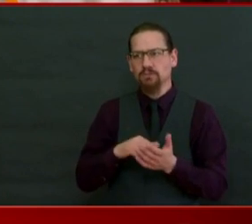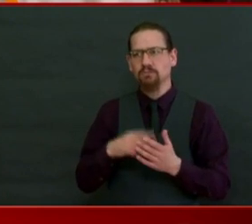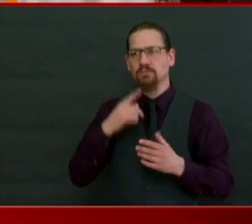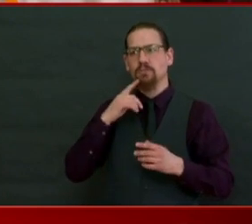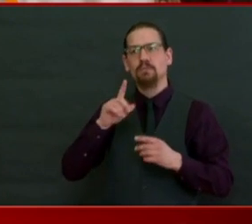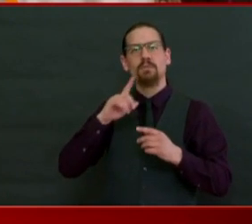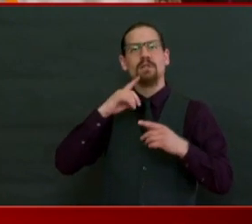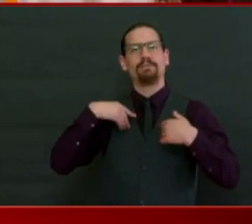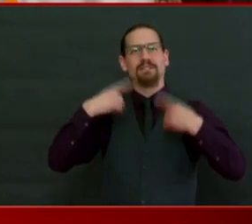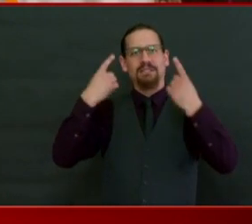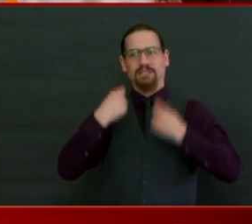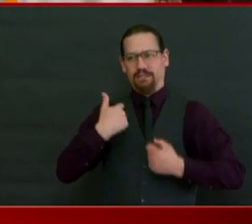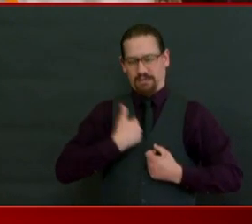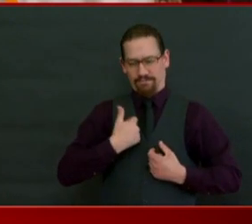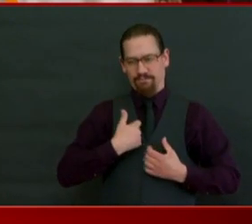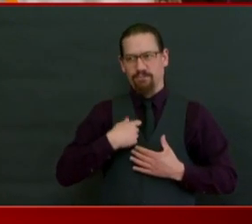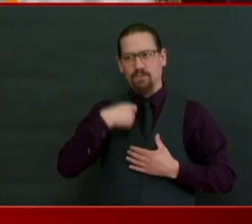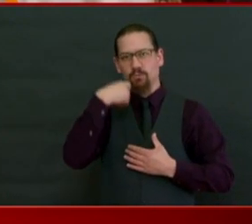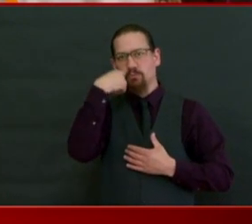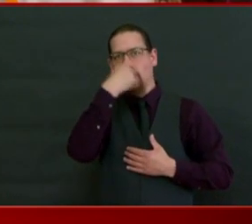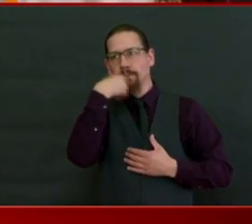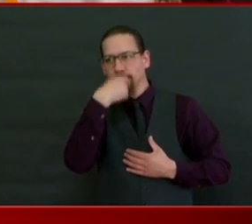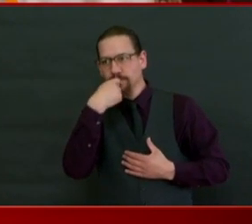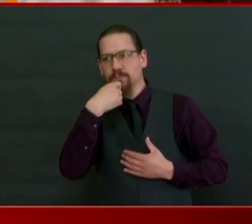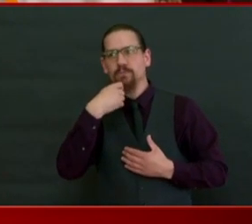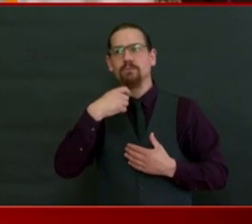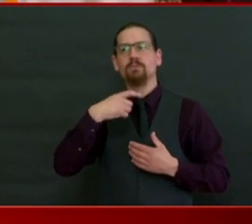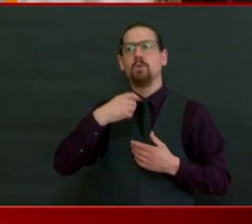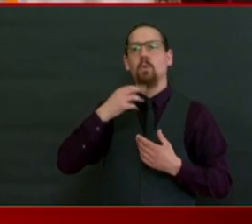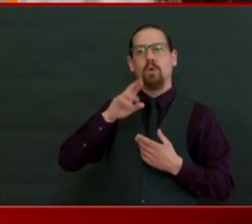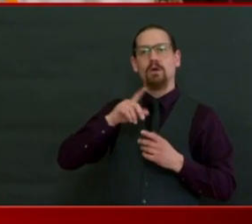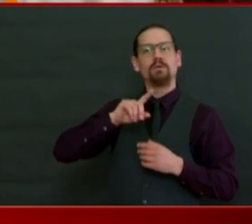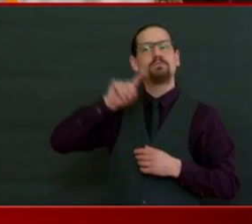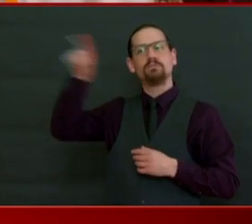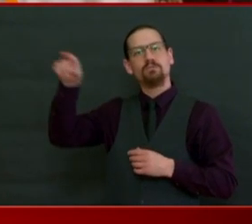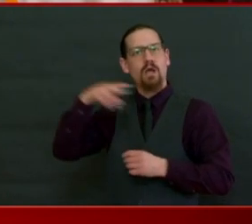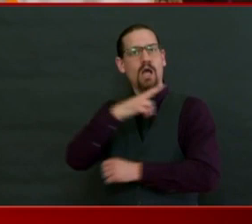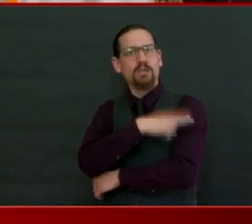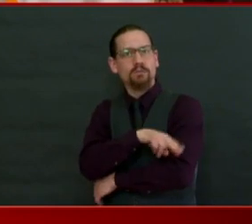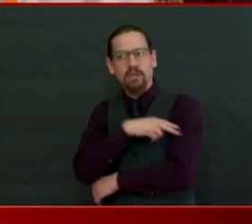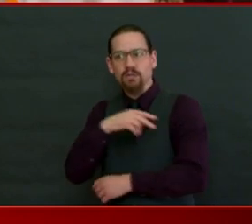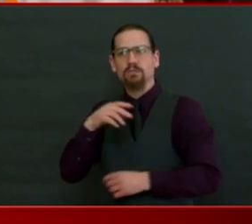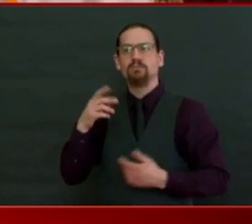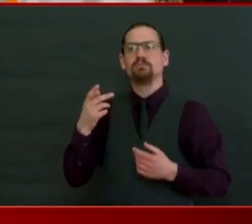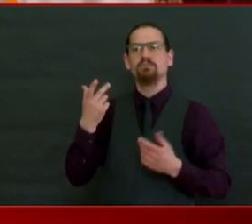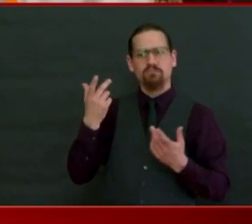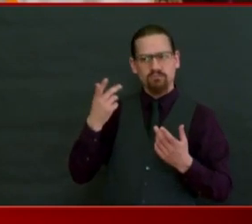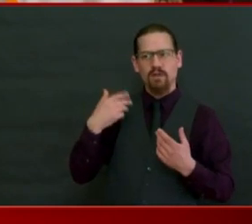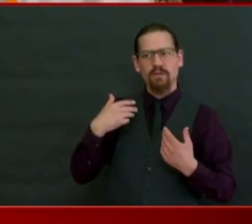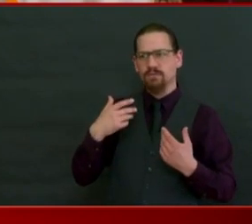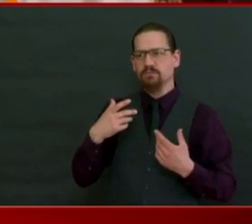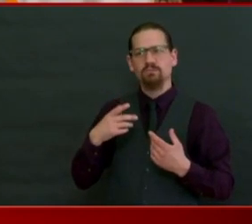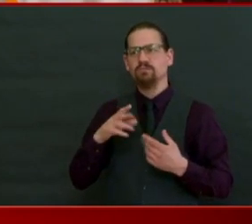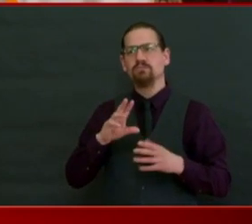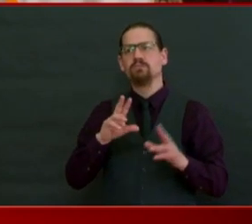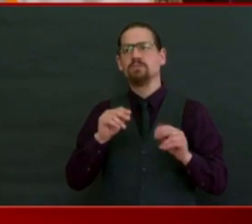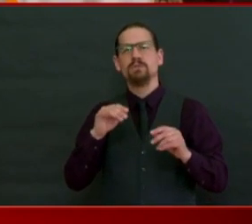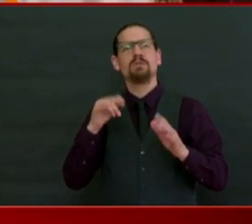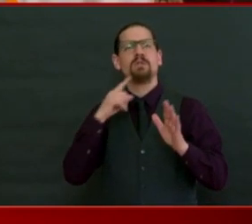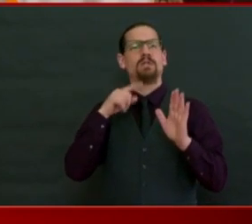WE HAVE HEARD FOR MANY PEOPLE CONCERNED ABOUT SELF SWABBING AT THE CVS DRIVE-THROUGH SITE STOP SOME HAVE ENDED UP IN THE